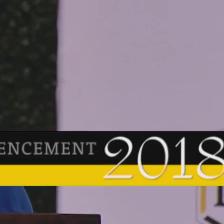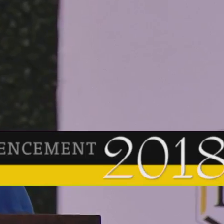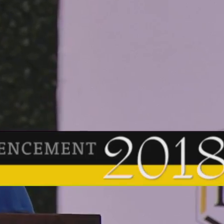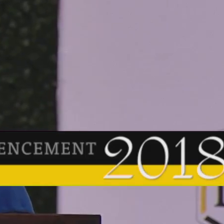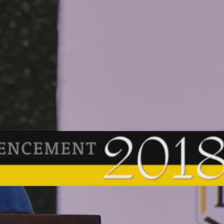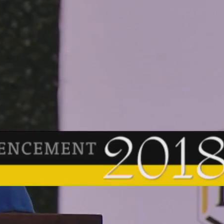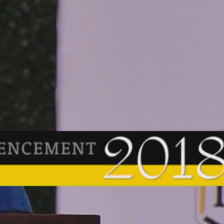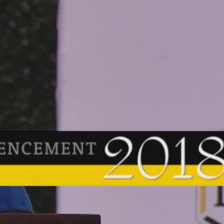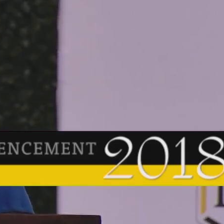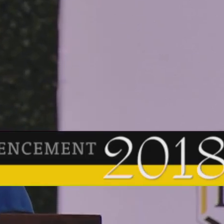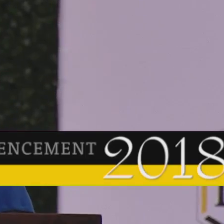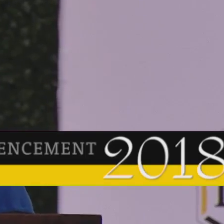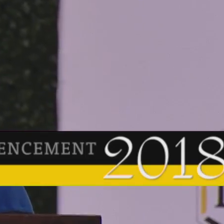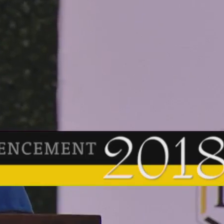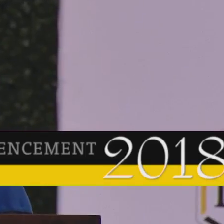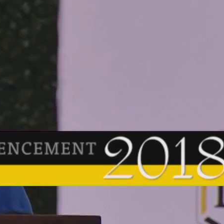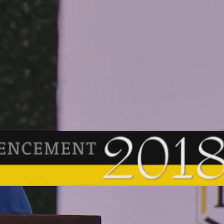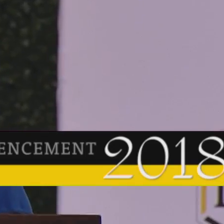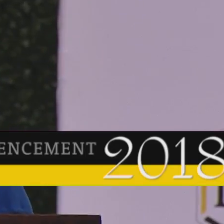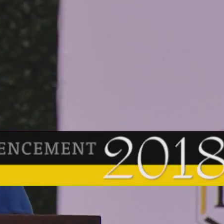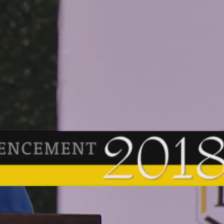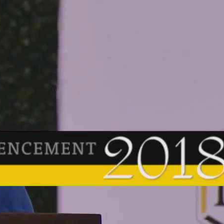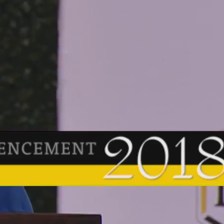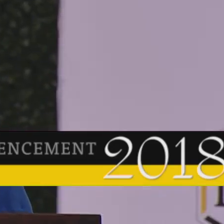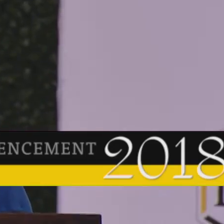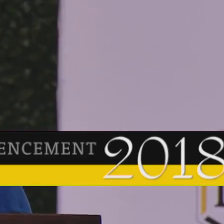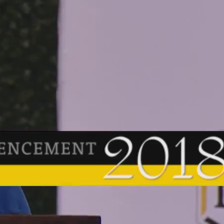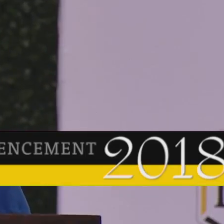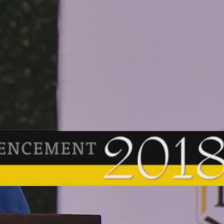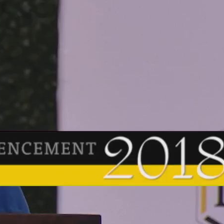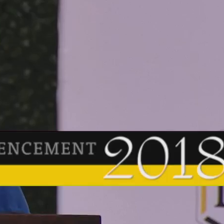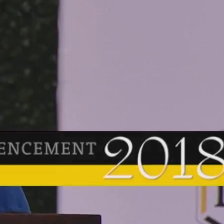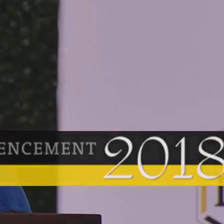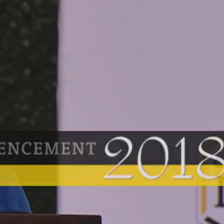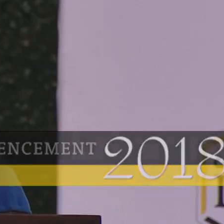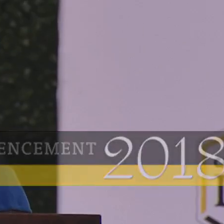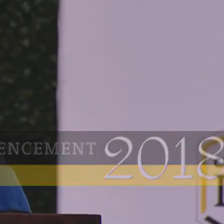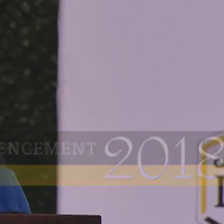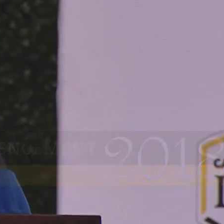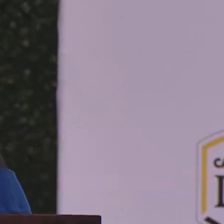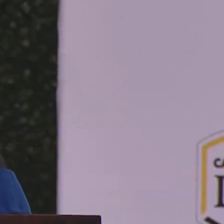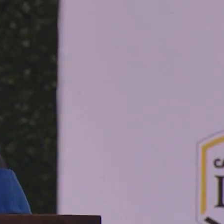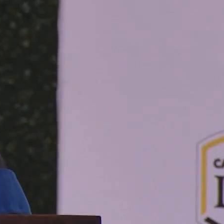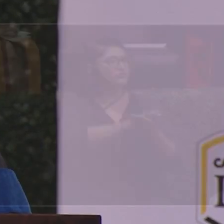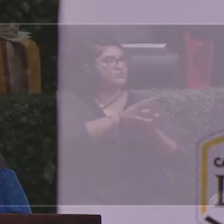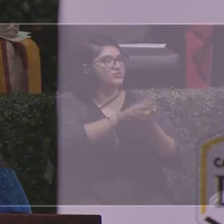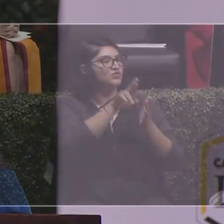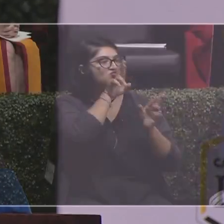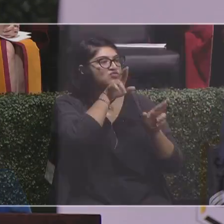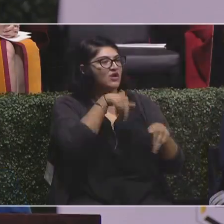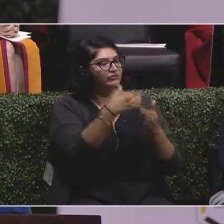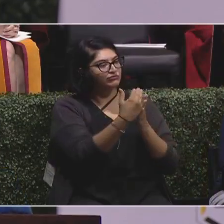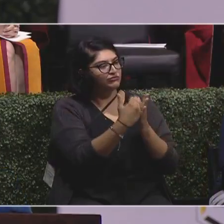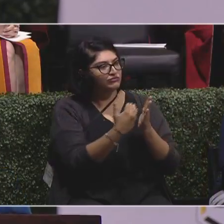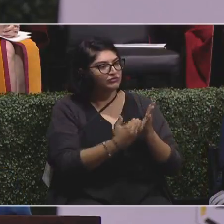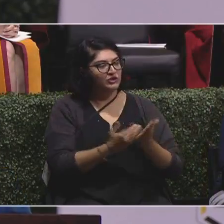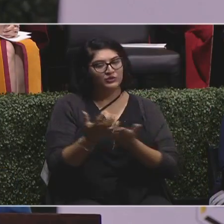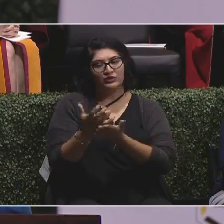GOOD MORNING EVERYONE. UNIVERSITY GRANTS THE BACCALAUREATE DEGREE WITH LATIN DESIGNATIONS, SUMMA CUM LAUDE,